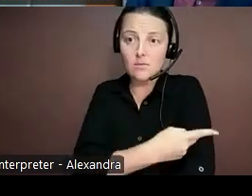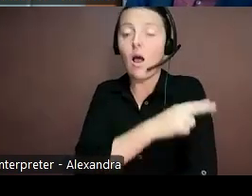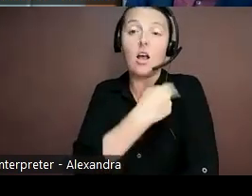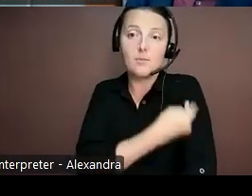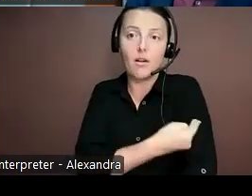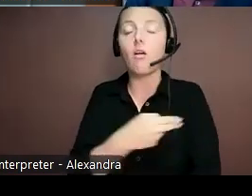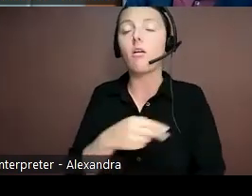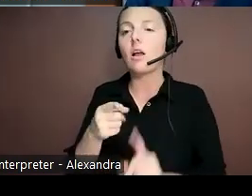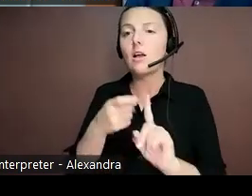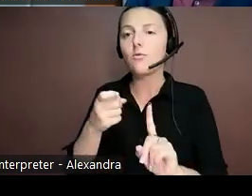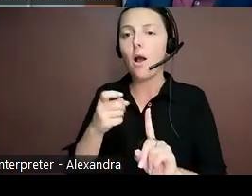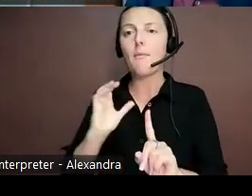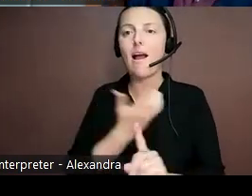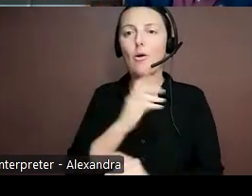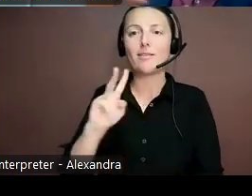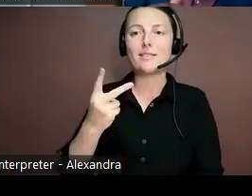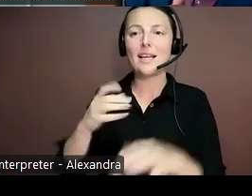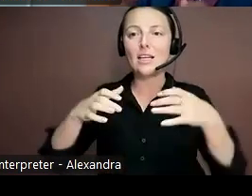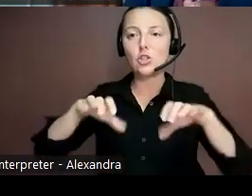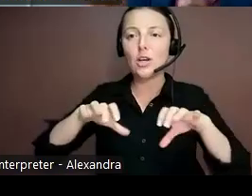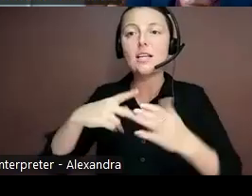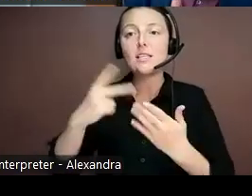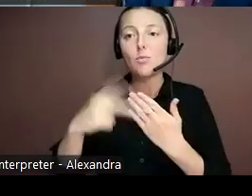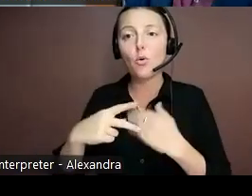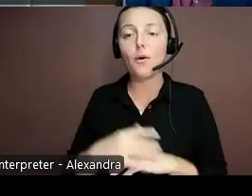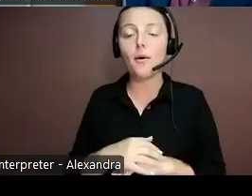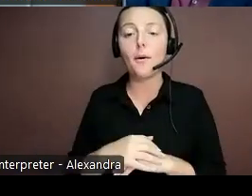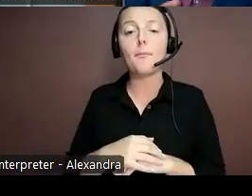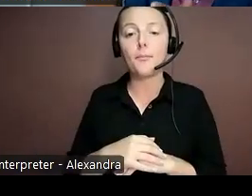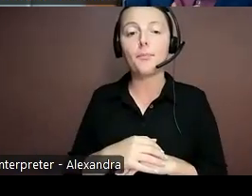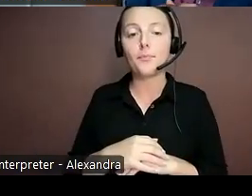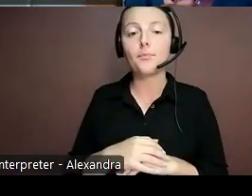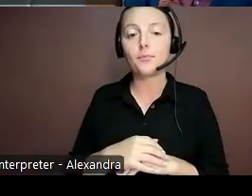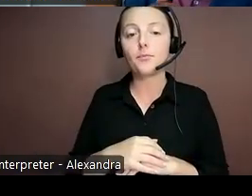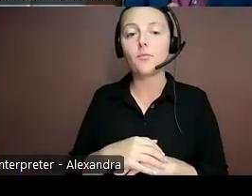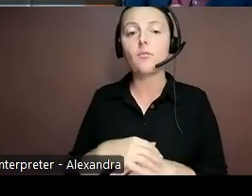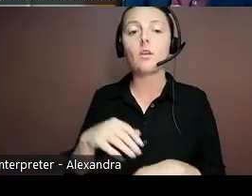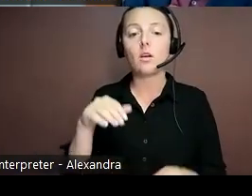uh which I'll reference like briefly uh which you know your own uh Dr. Steve Silverstein uh at you